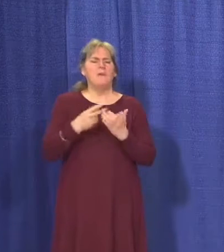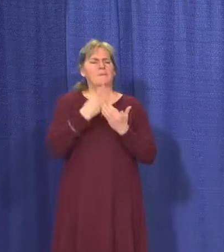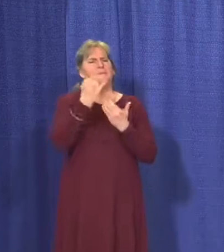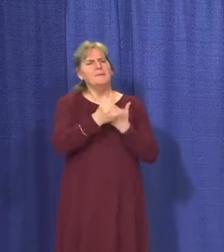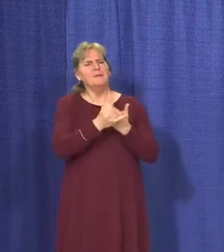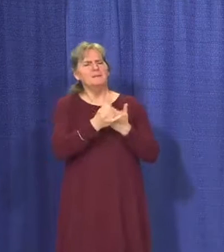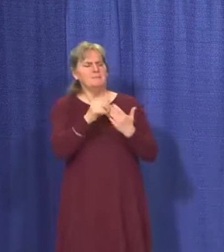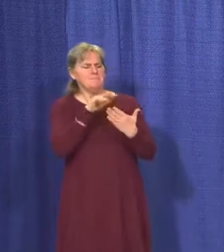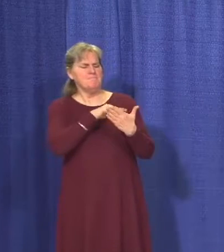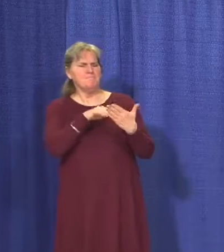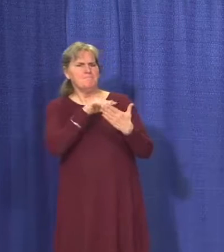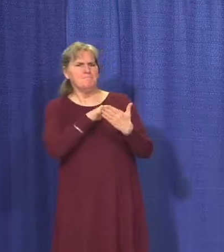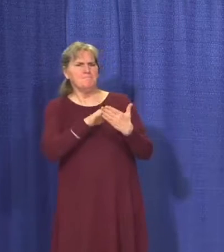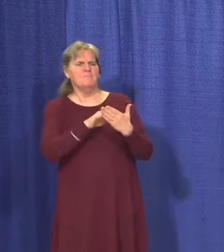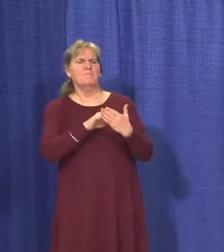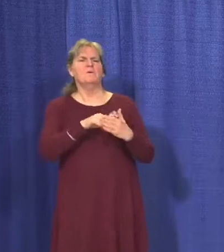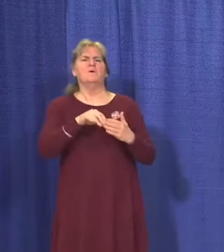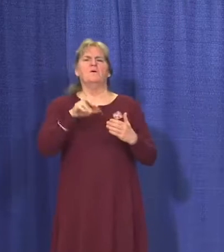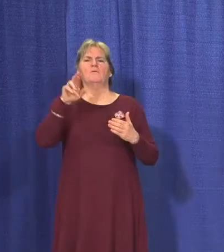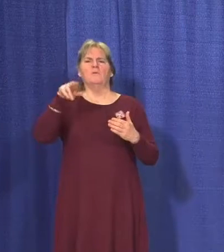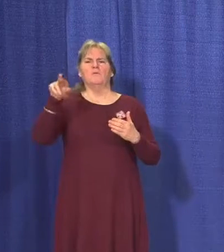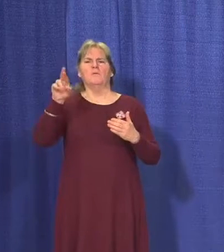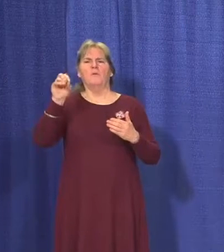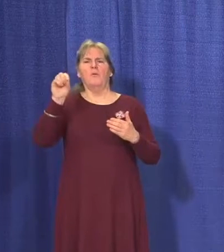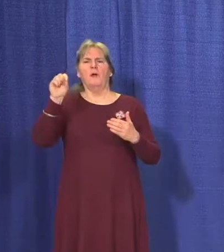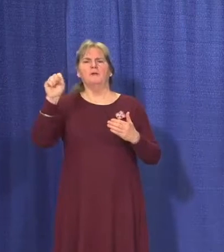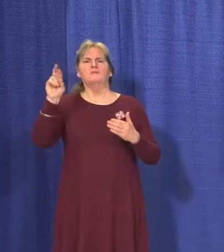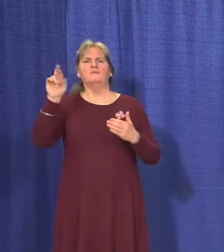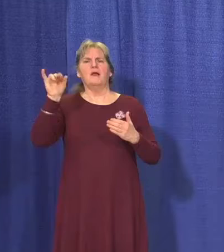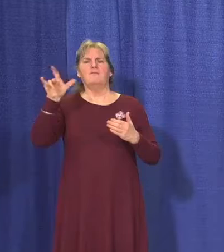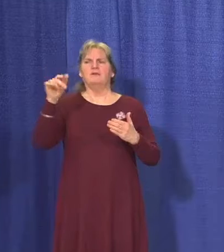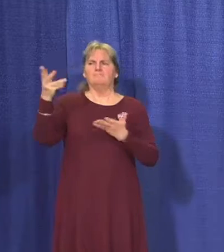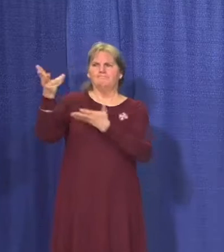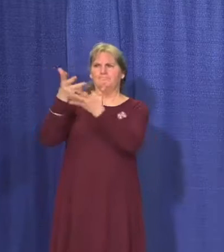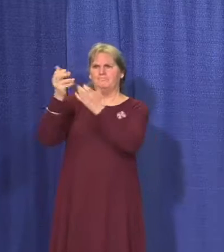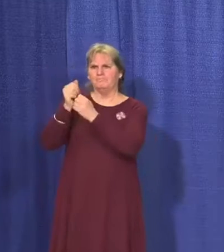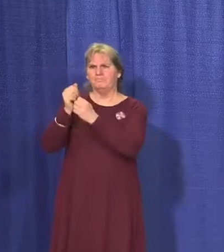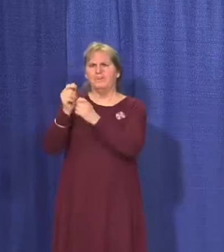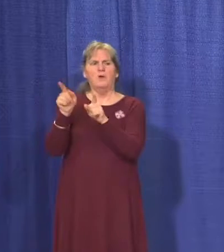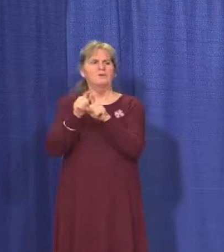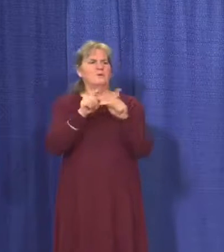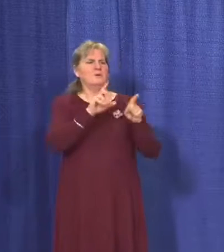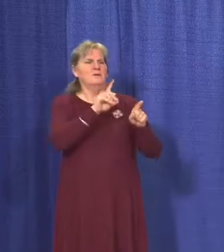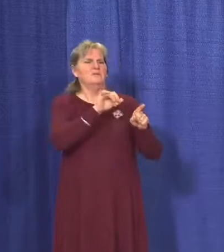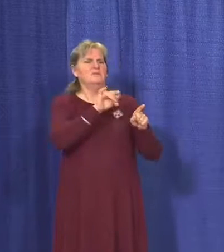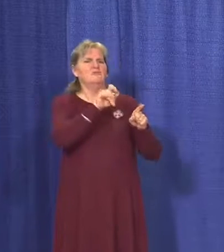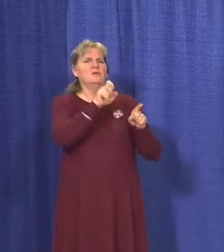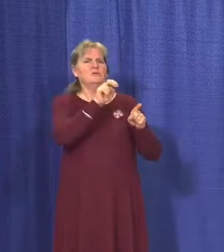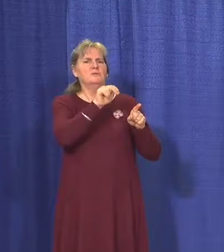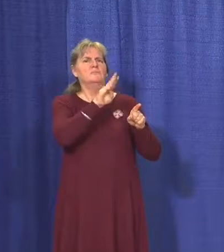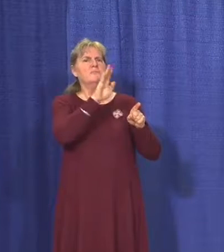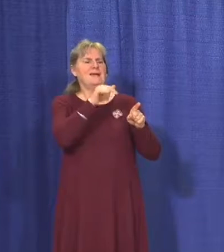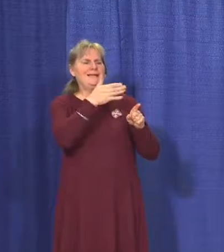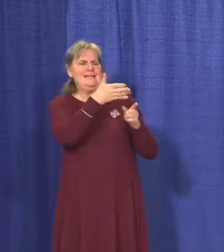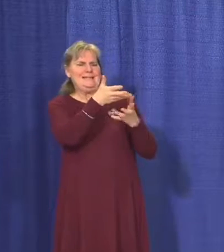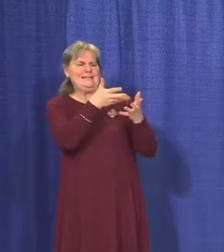We have projects that we are looking at in Ross River. We're having conversations with destruction Bay.